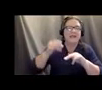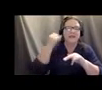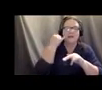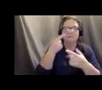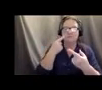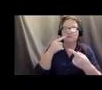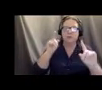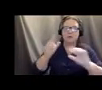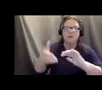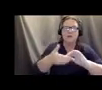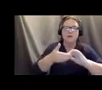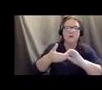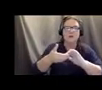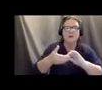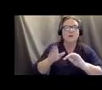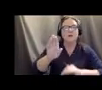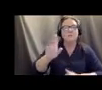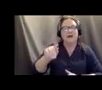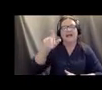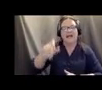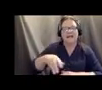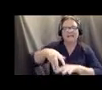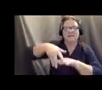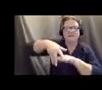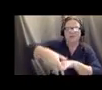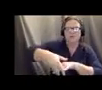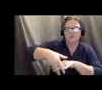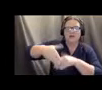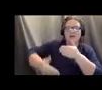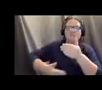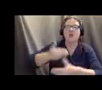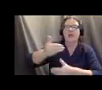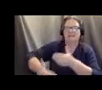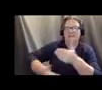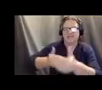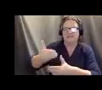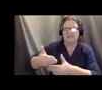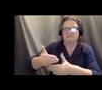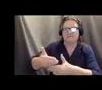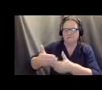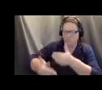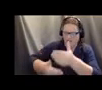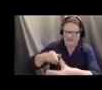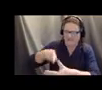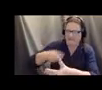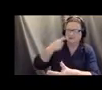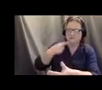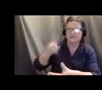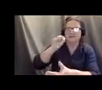collaboration. She says that it needs to be rooted in processes that work in everyday lives of the people